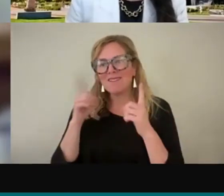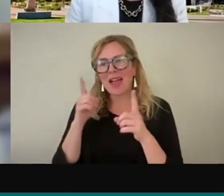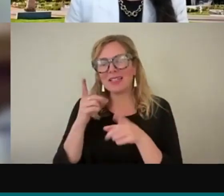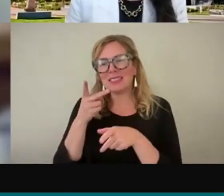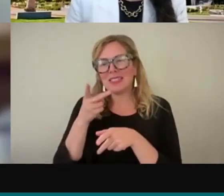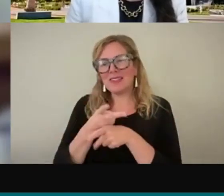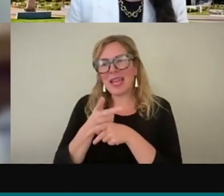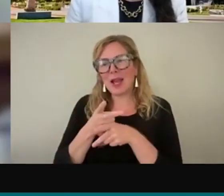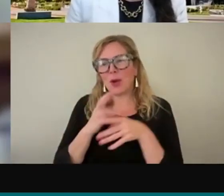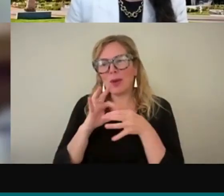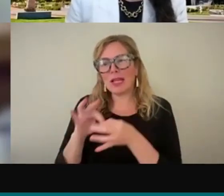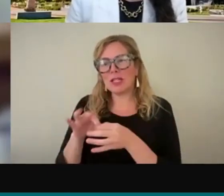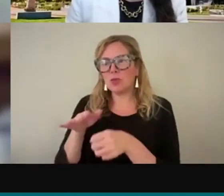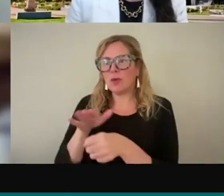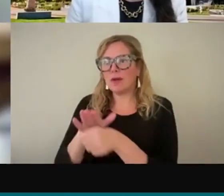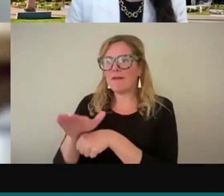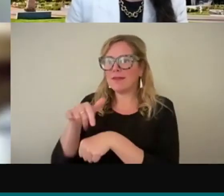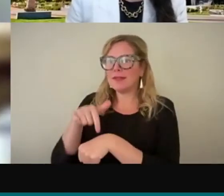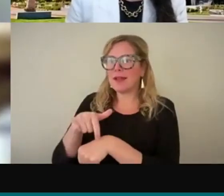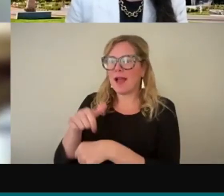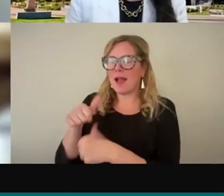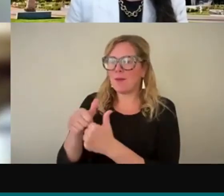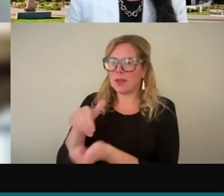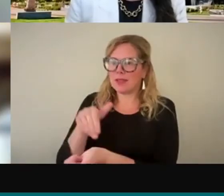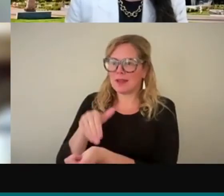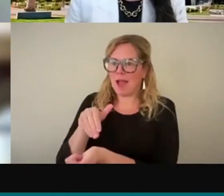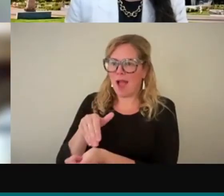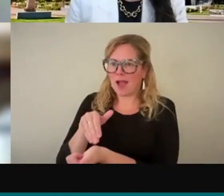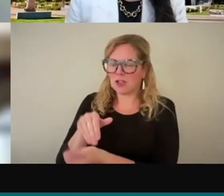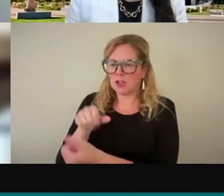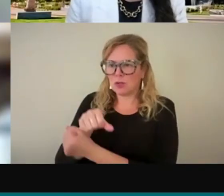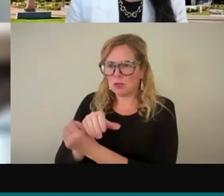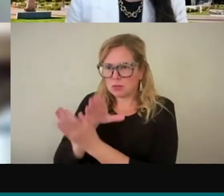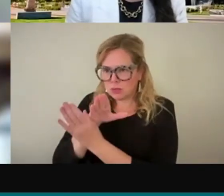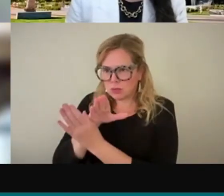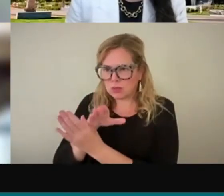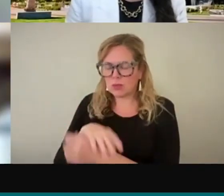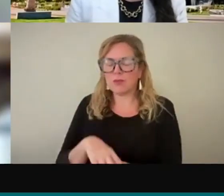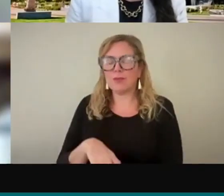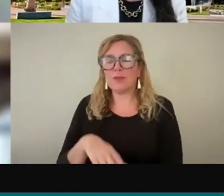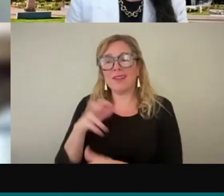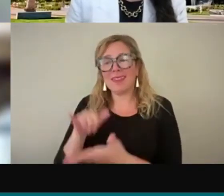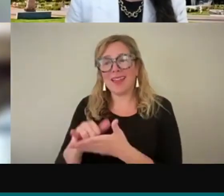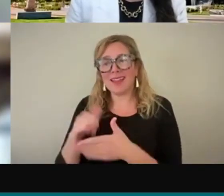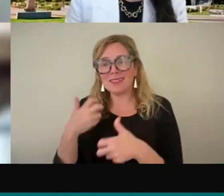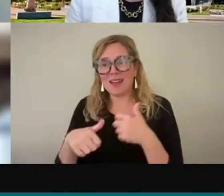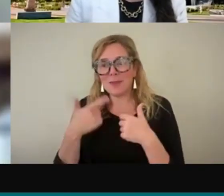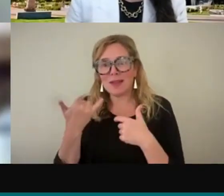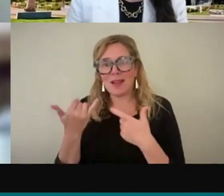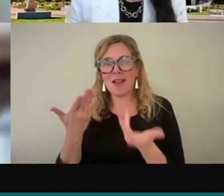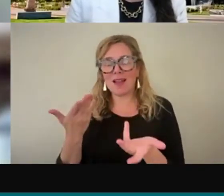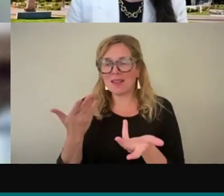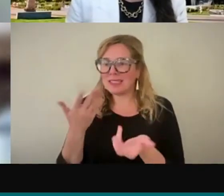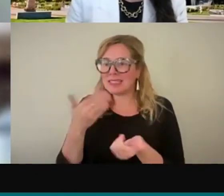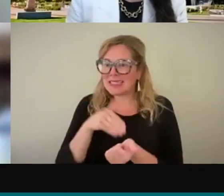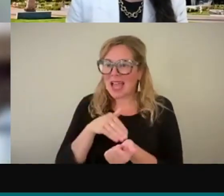healthcare professionals, rehab have productivity expectations and time restraints. Any suggestions